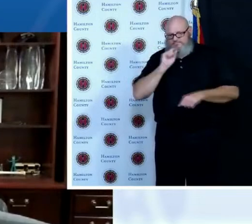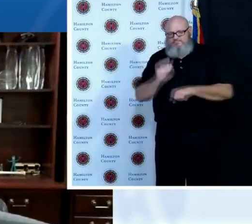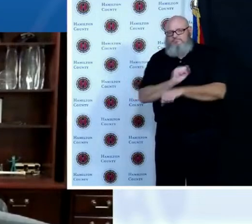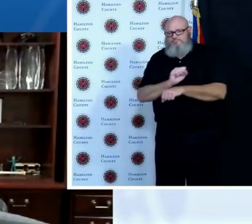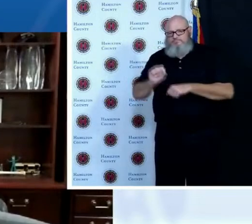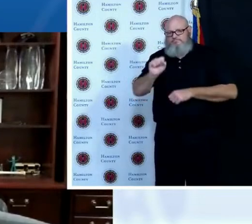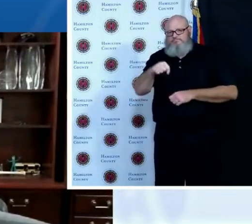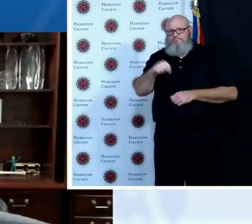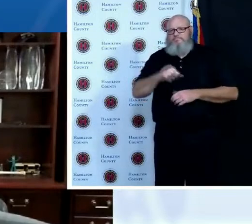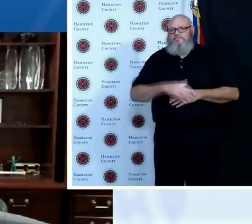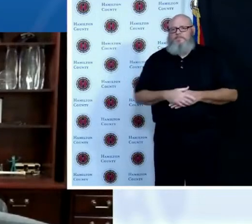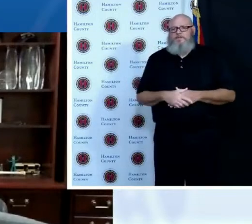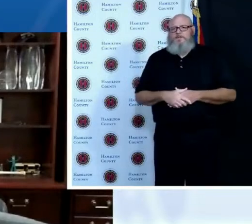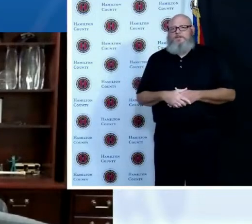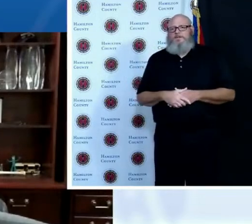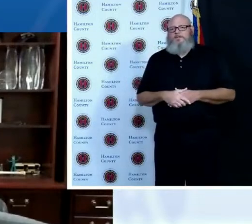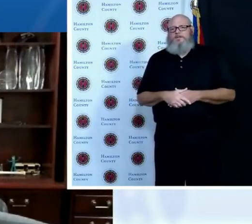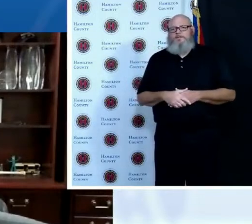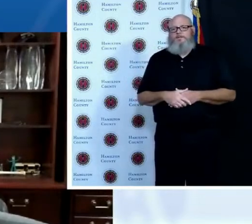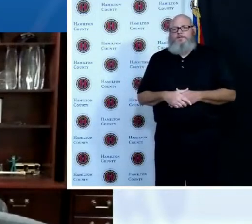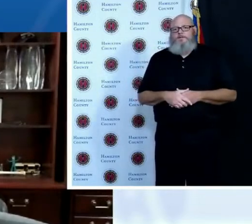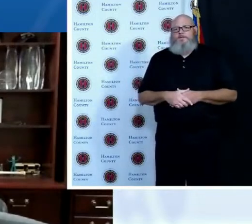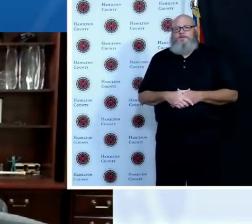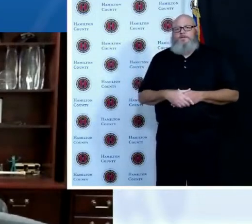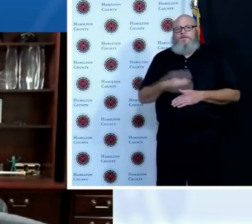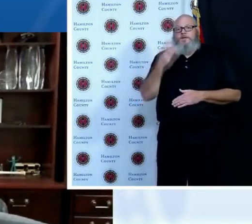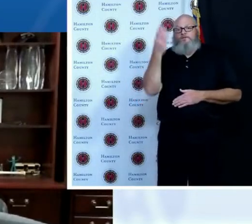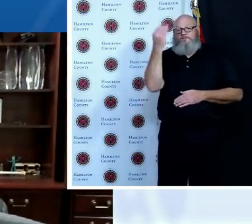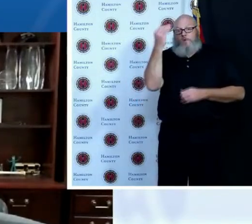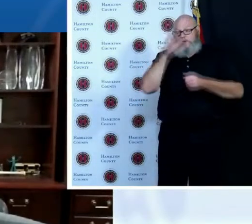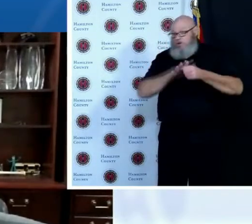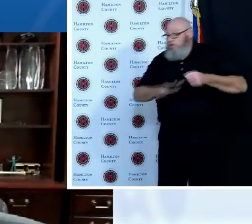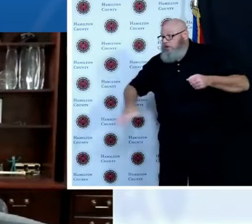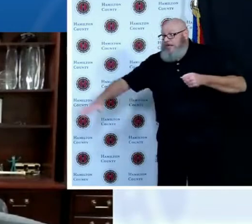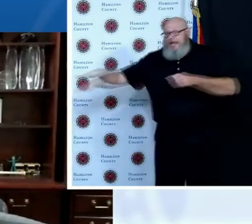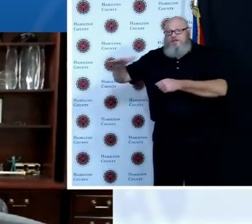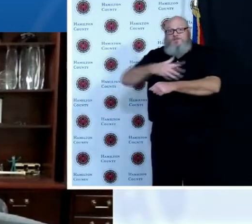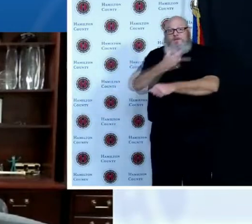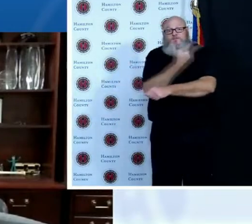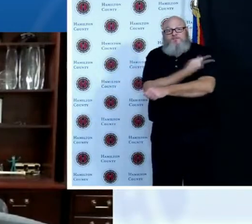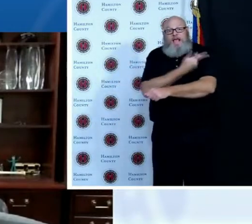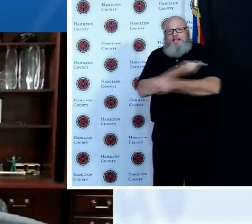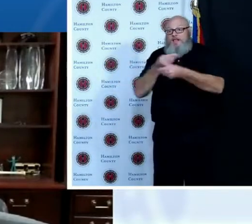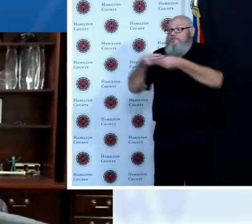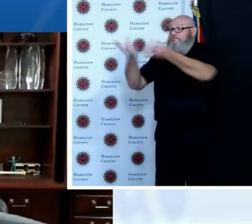a leader in trying to quickly vaccinate people living in congregate living this has been arranged